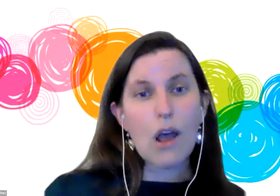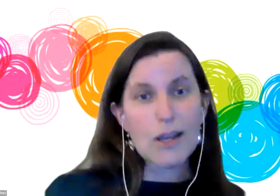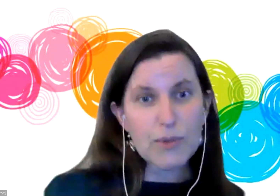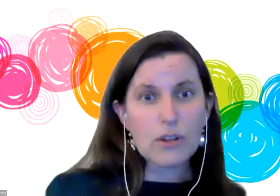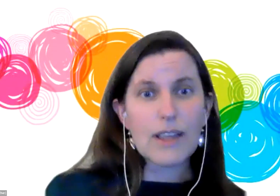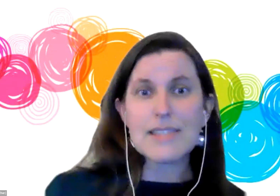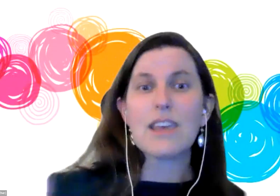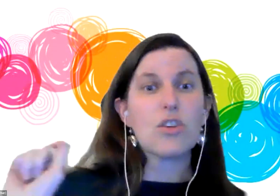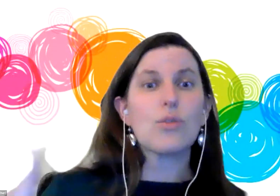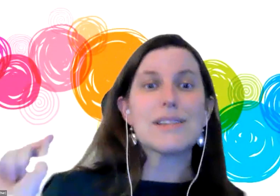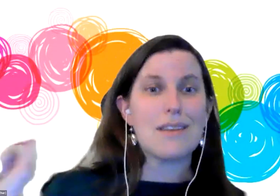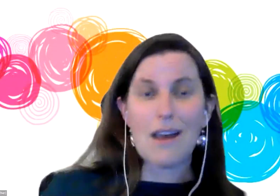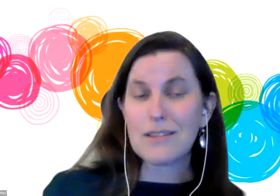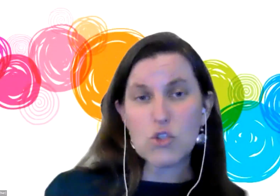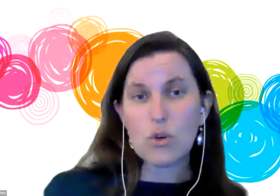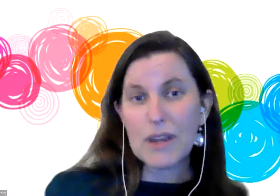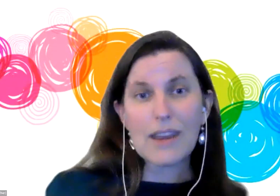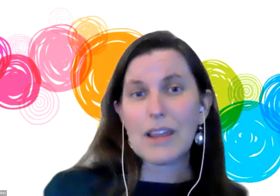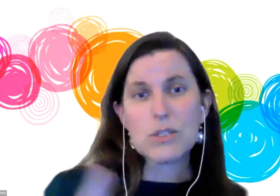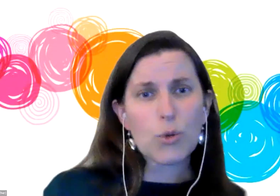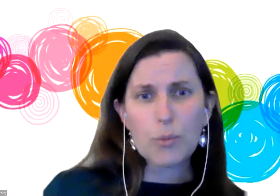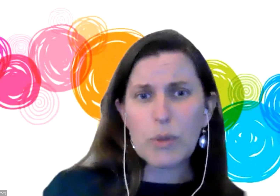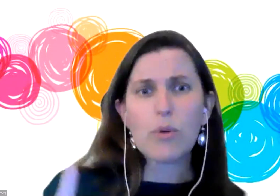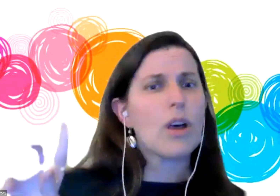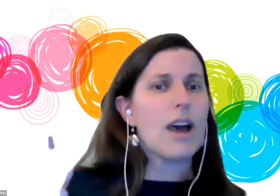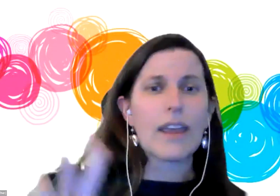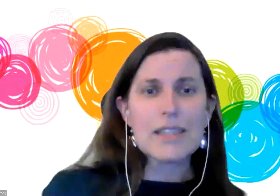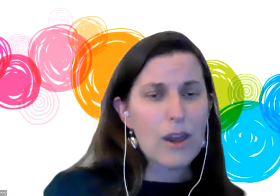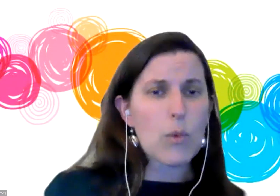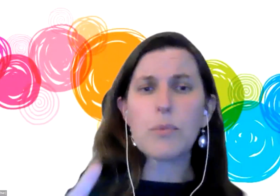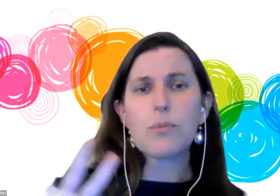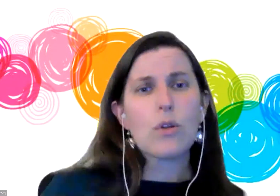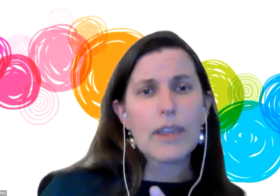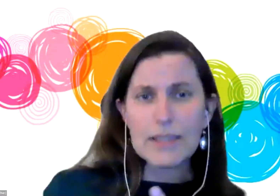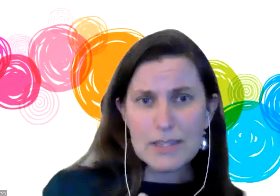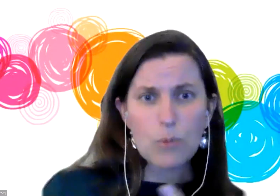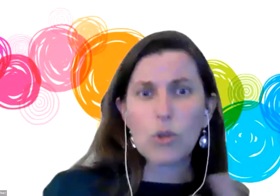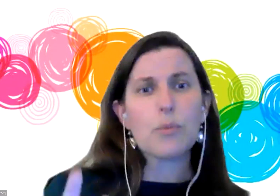change now. So in the toolkit we have a number of social media posts that you can use to tag your local hospital and